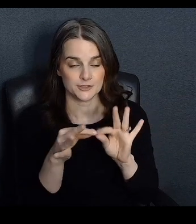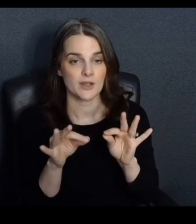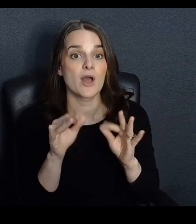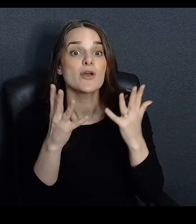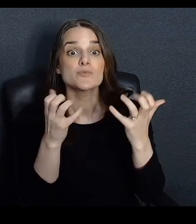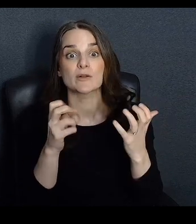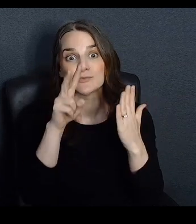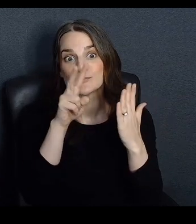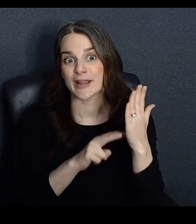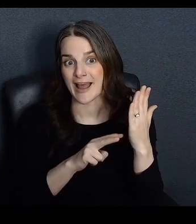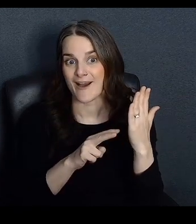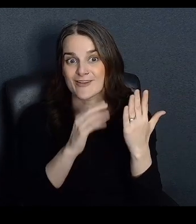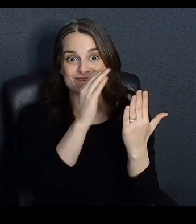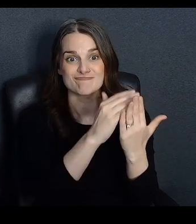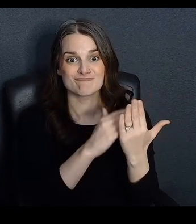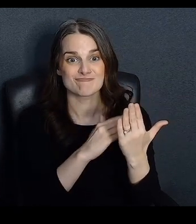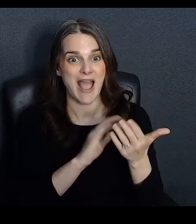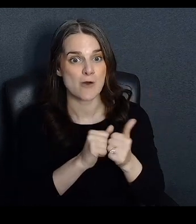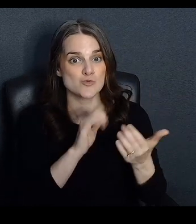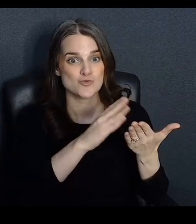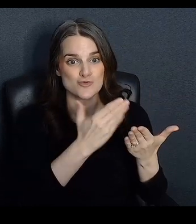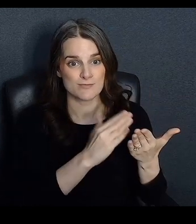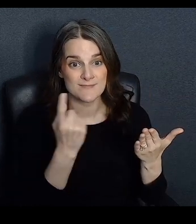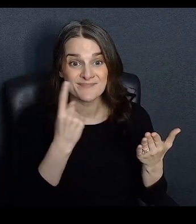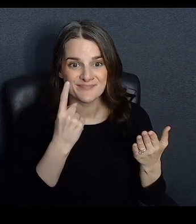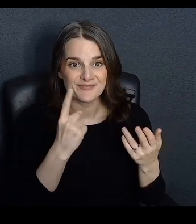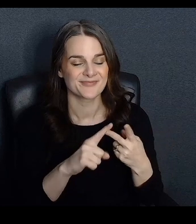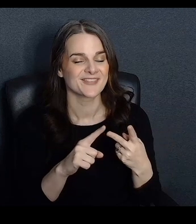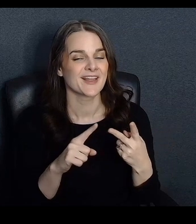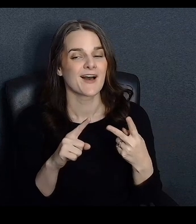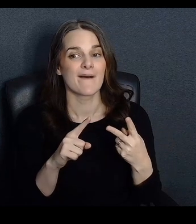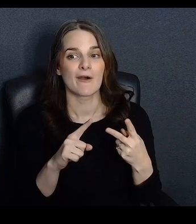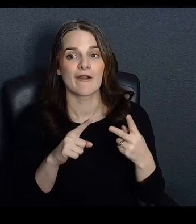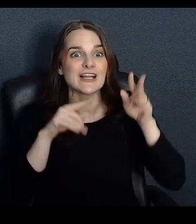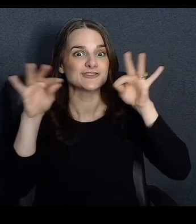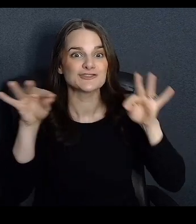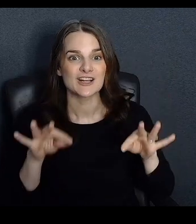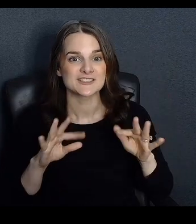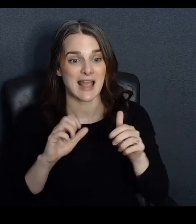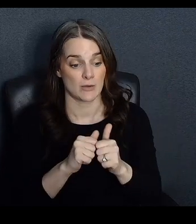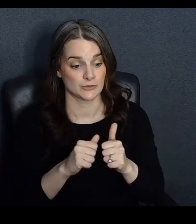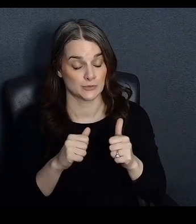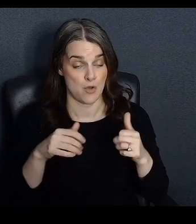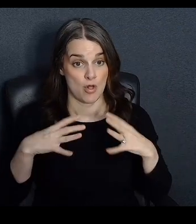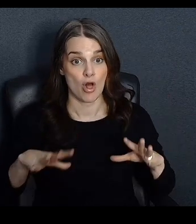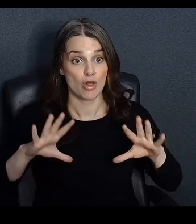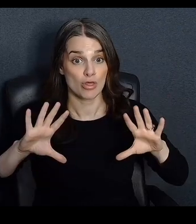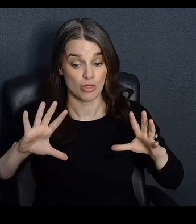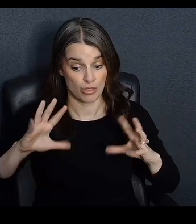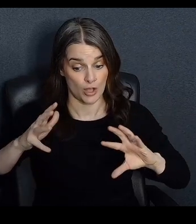perhaps you want to read out the parts of a recipe, or to give instructions for how to complete a load of laundry.